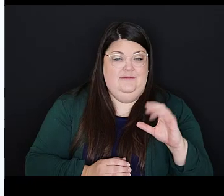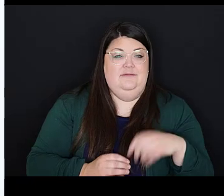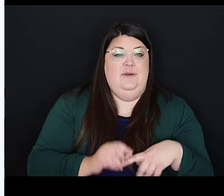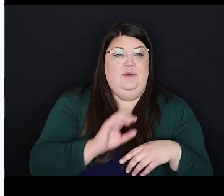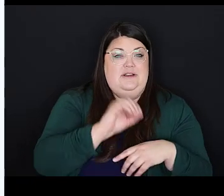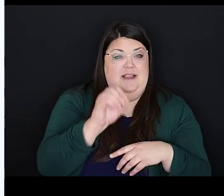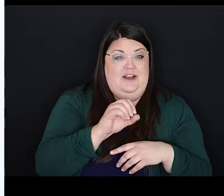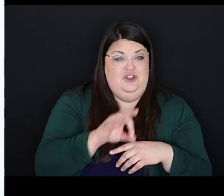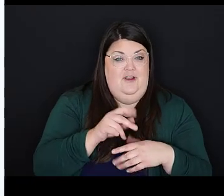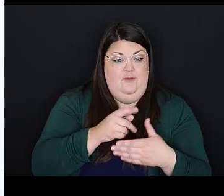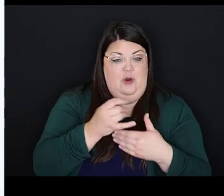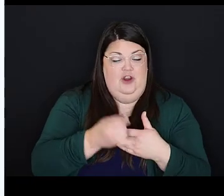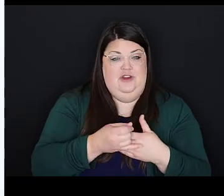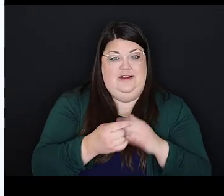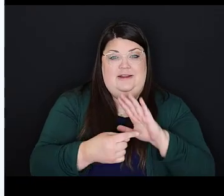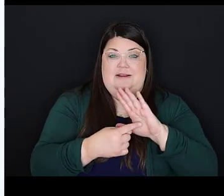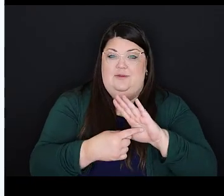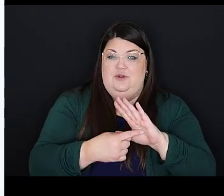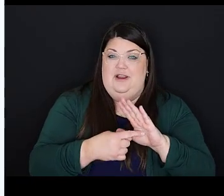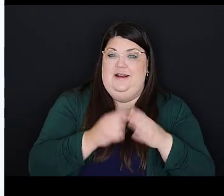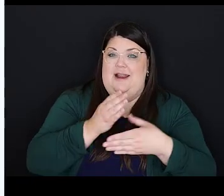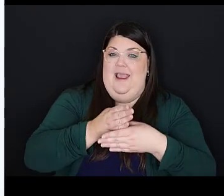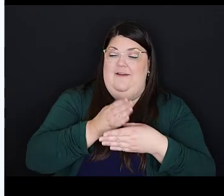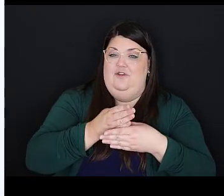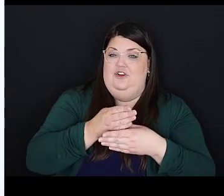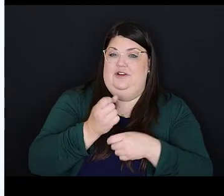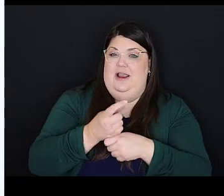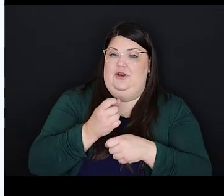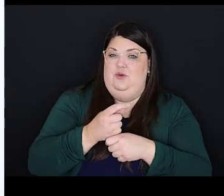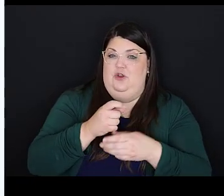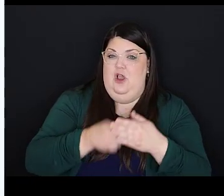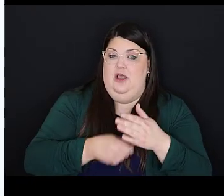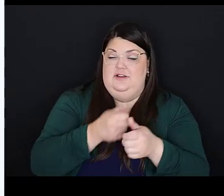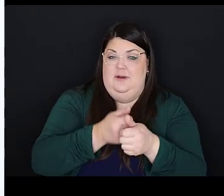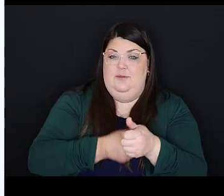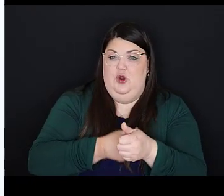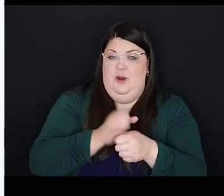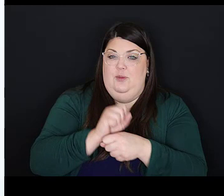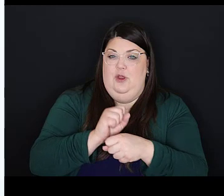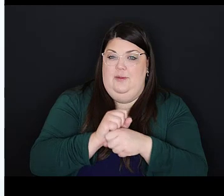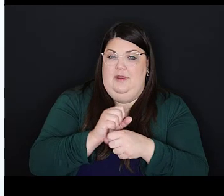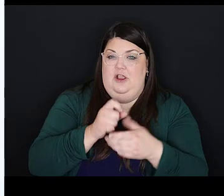of projects that demonstrate an average annual cost per employment outcome of no more than